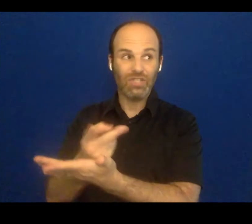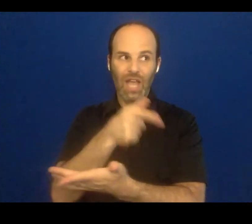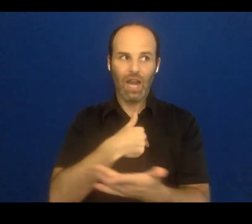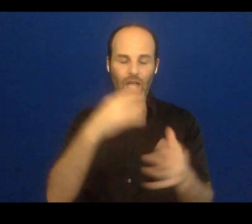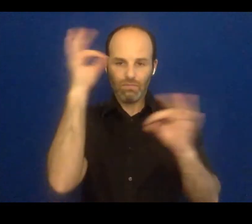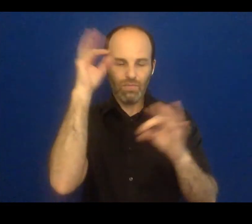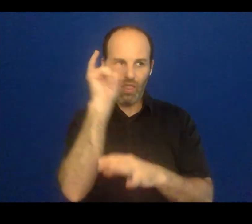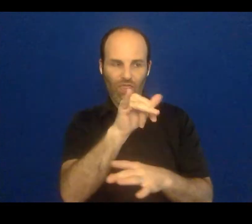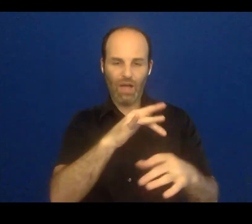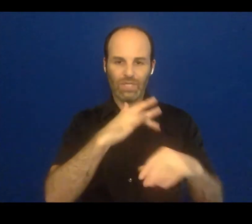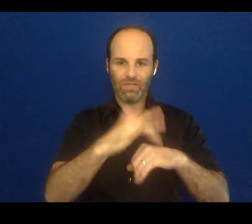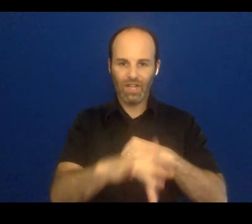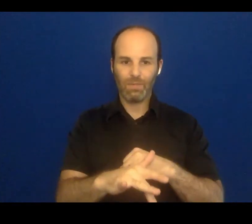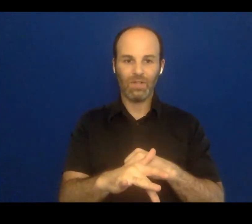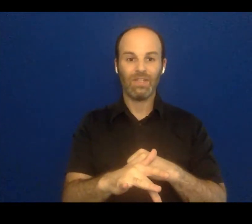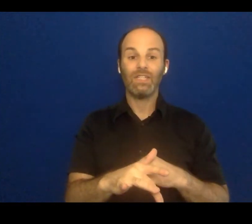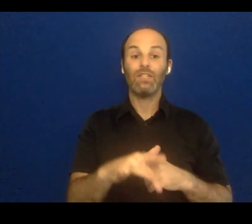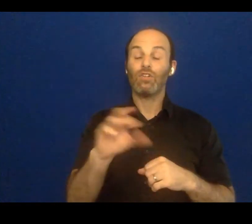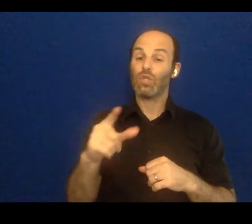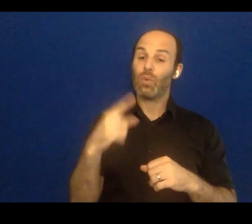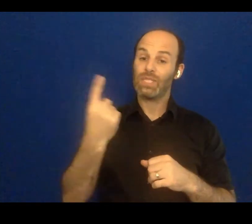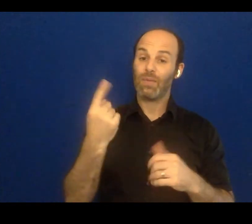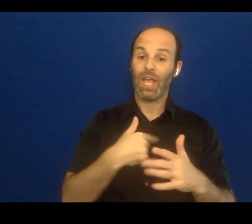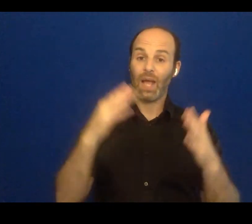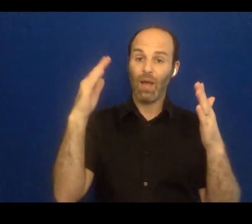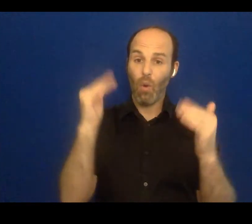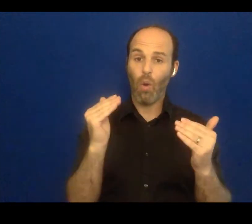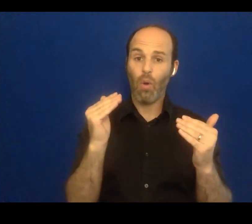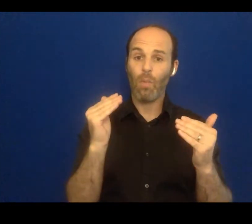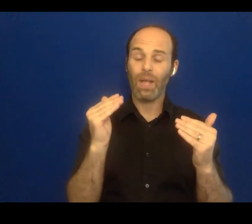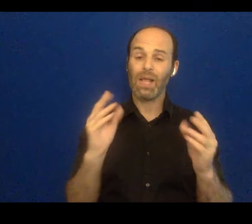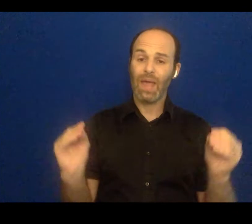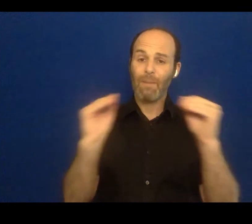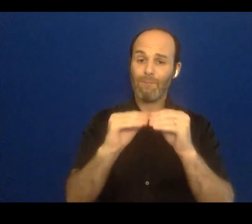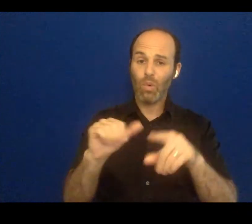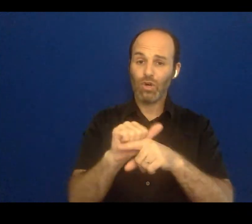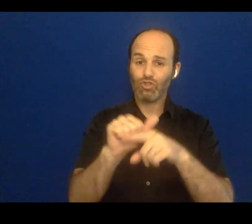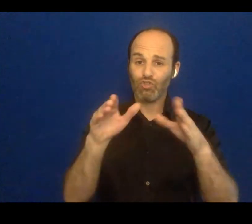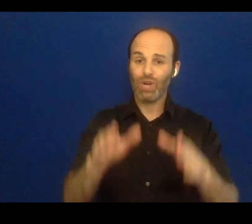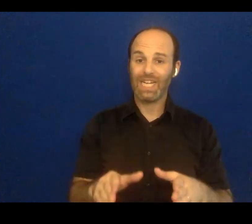IT EVEN EXISTS. IT WAS SOMETHING THAT I WAS HOPING MORE TRAINEES WOULD BE